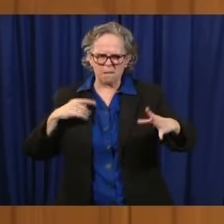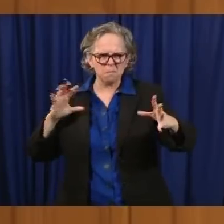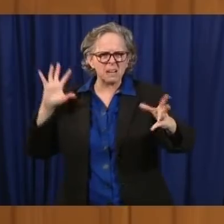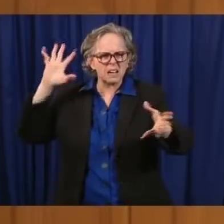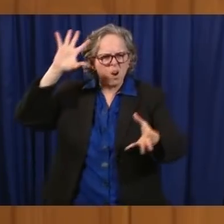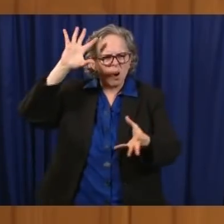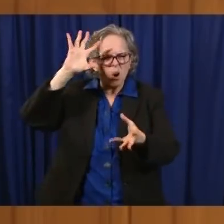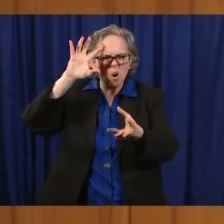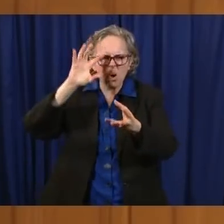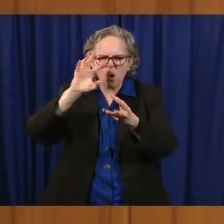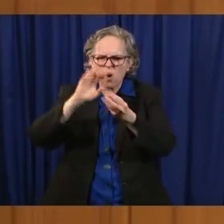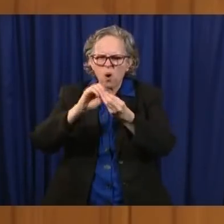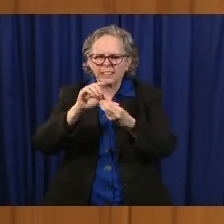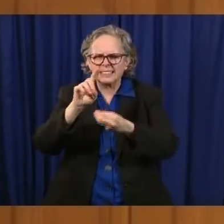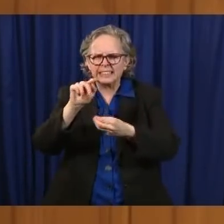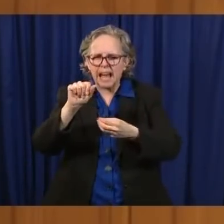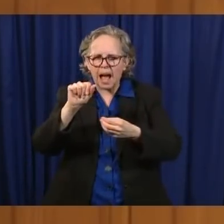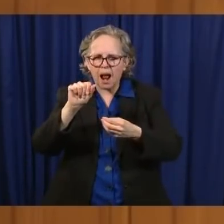EVERYTHING WE CAN TO PROTECT